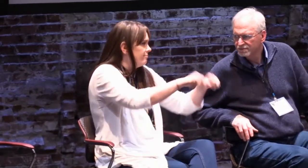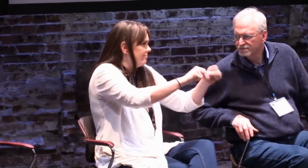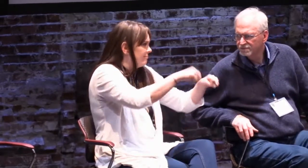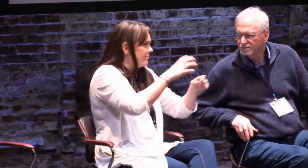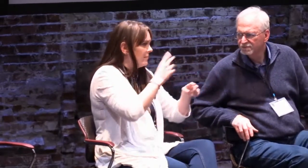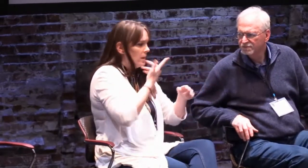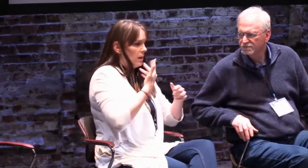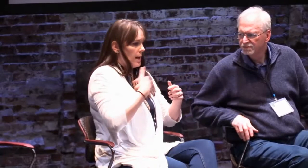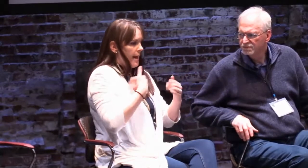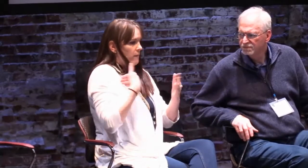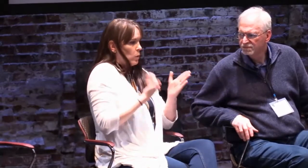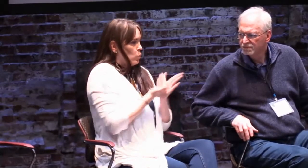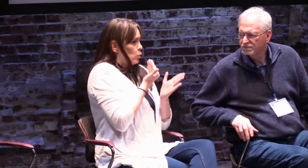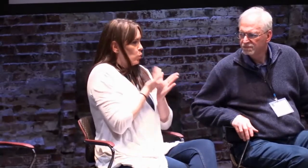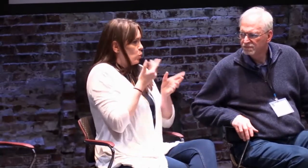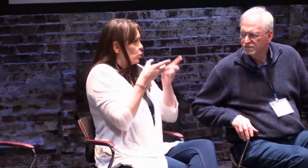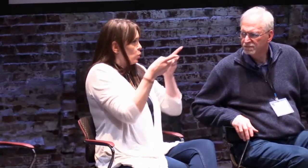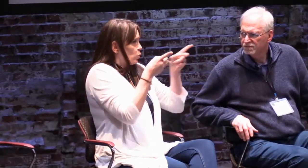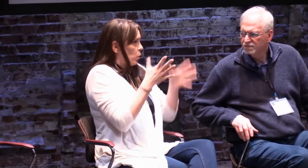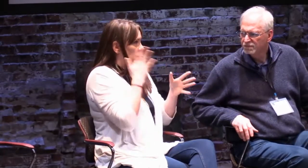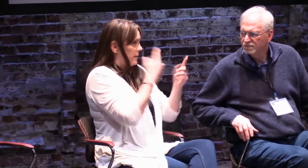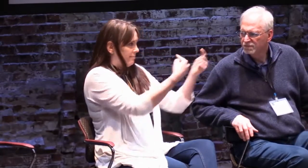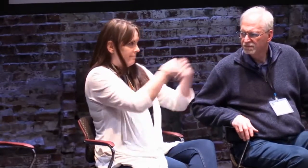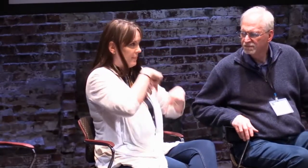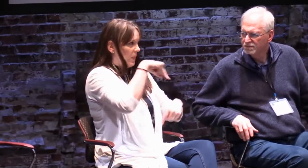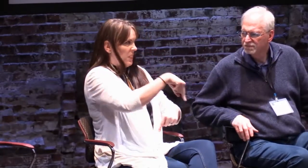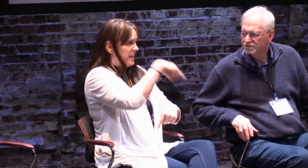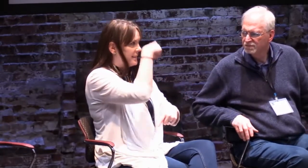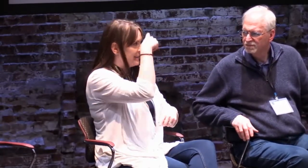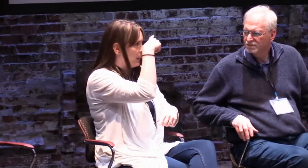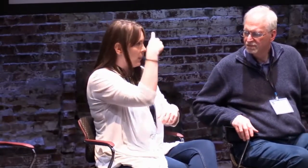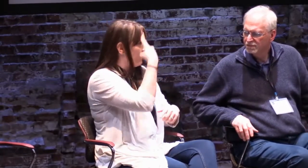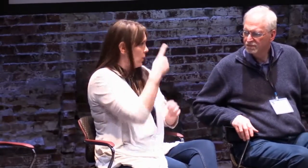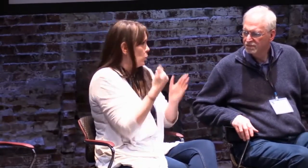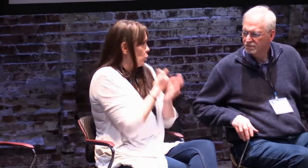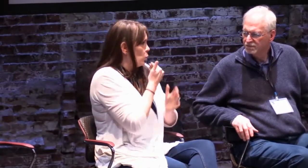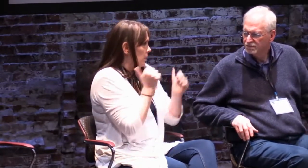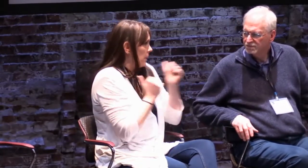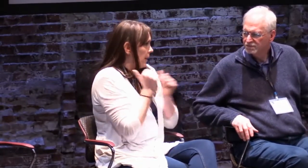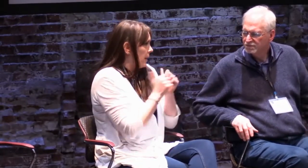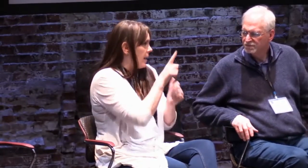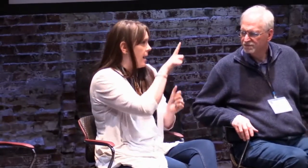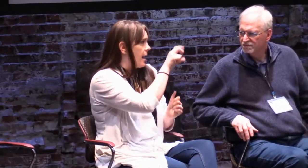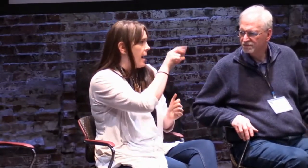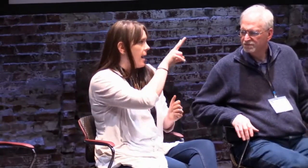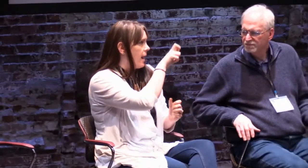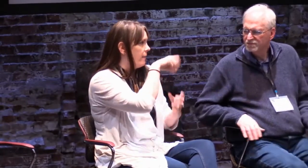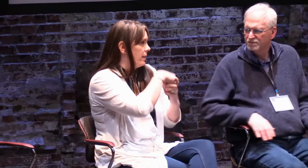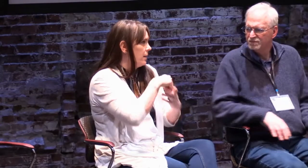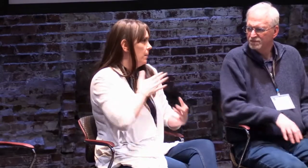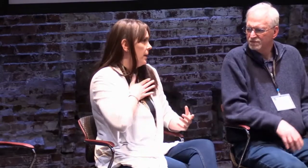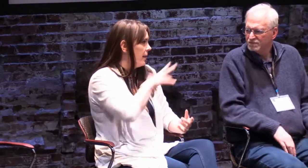So yeah, we have a range of diversity on our board, and we have a new director, actually, on board this summer.